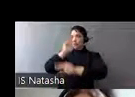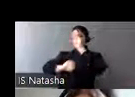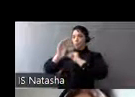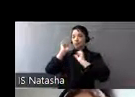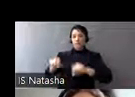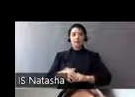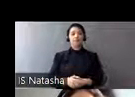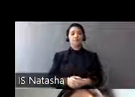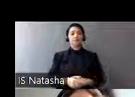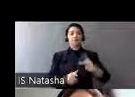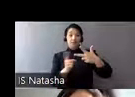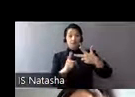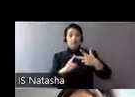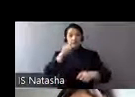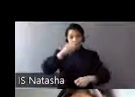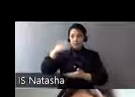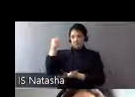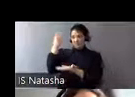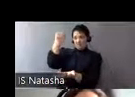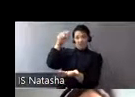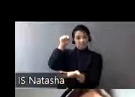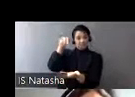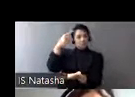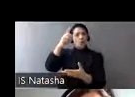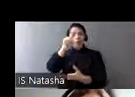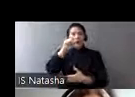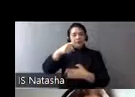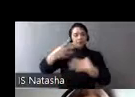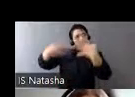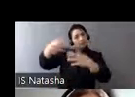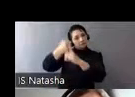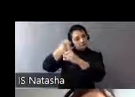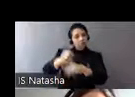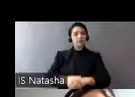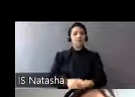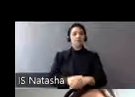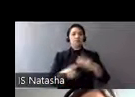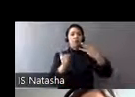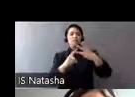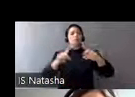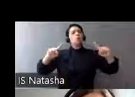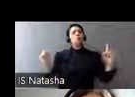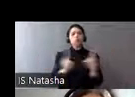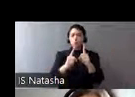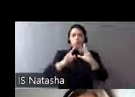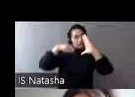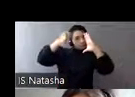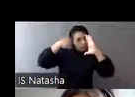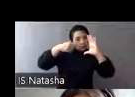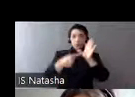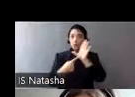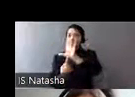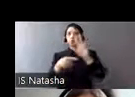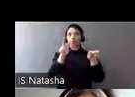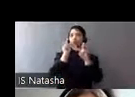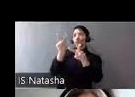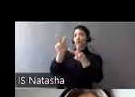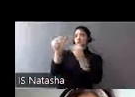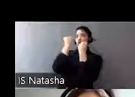Funding, for data advocacy, short informative video, on, that can be used for teaching purposes.